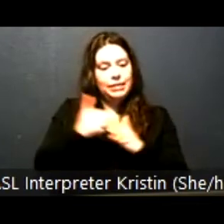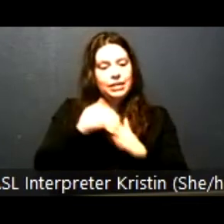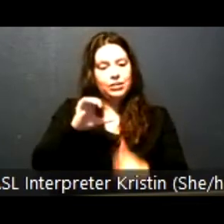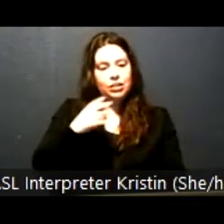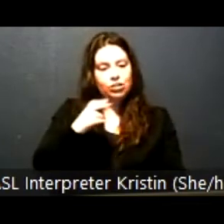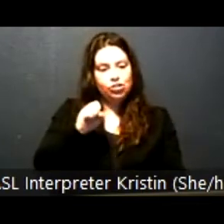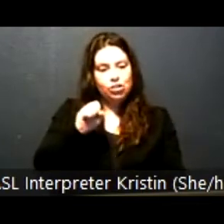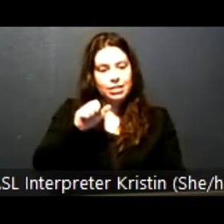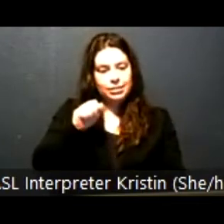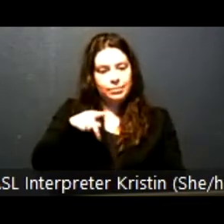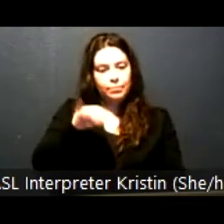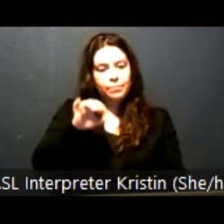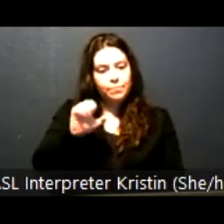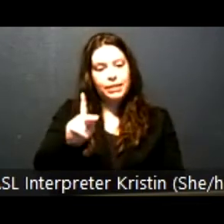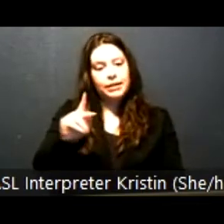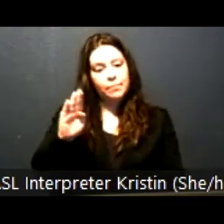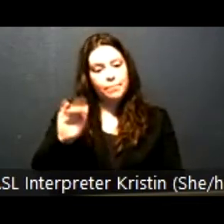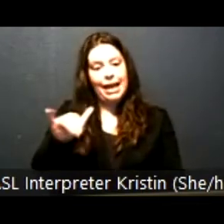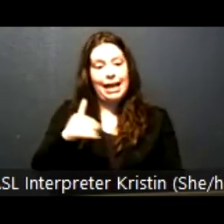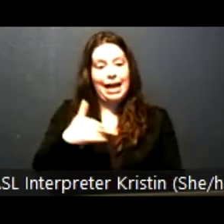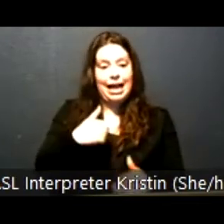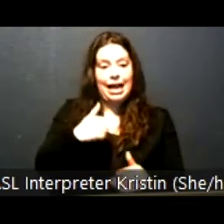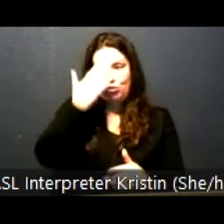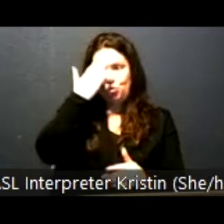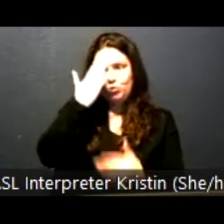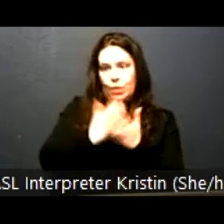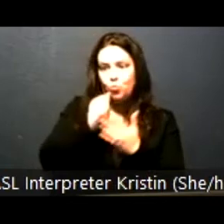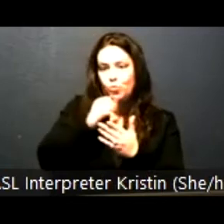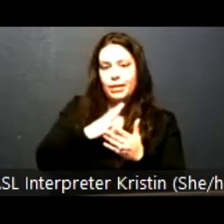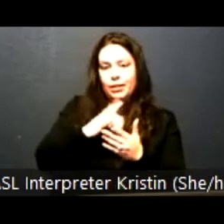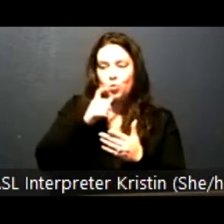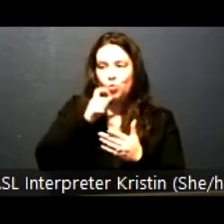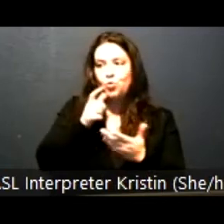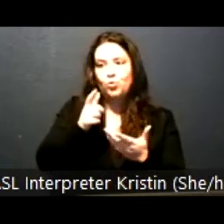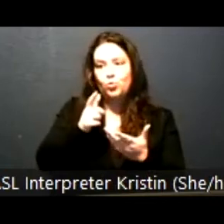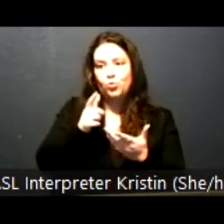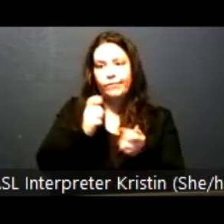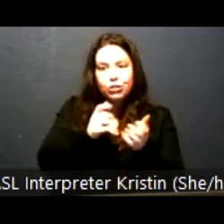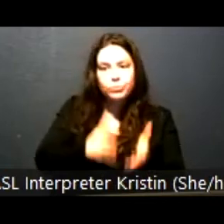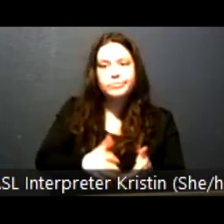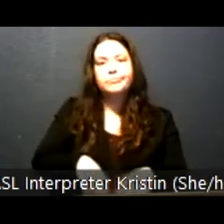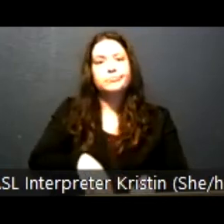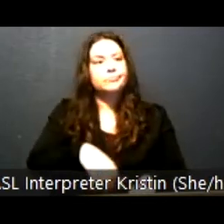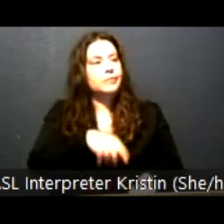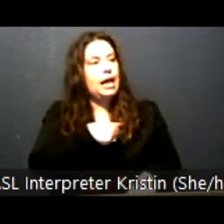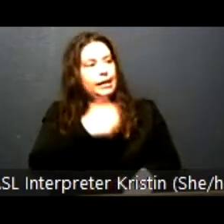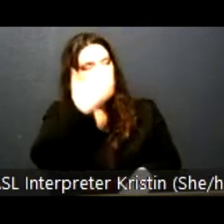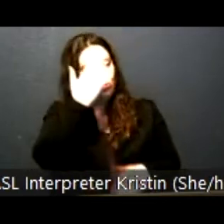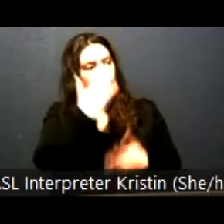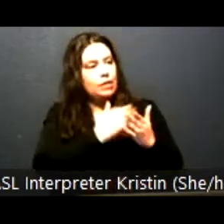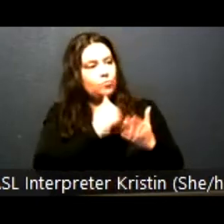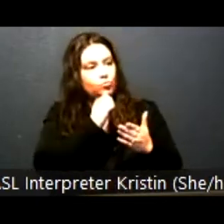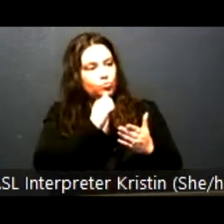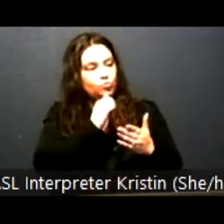foresters or wildlife biologists so um it seemed like a clear path that I could take. It wasn't,